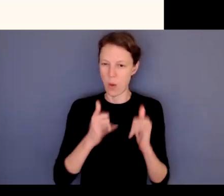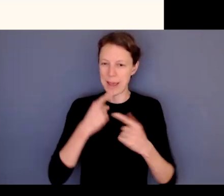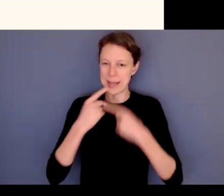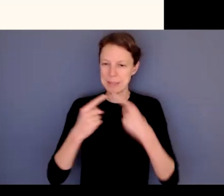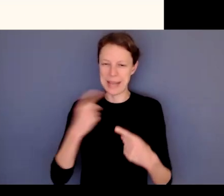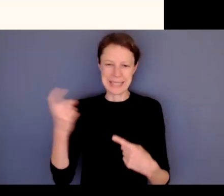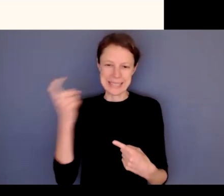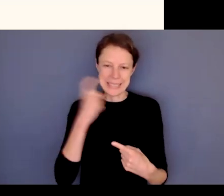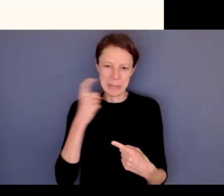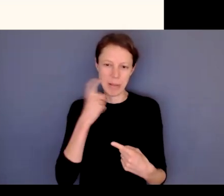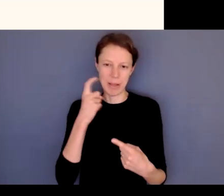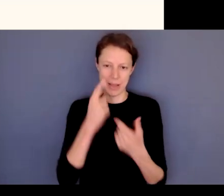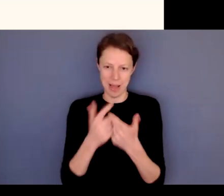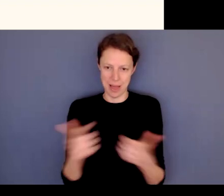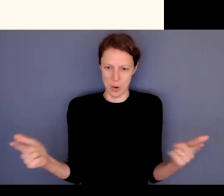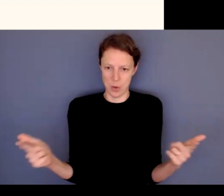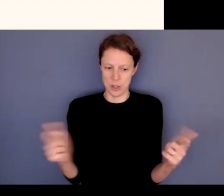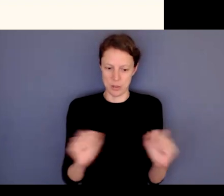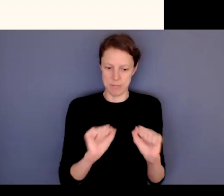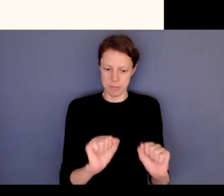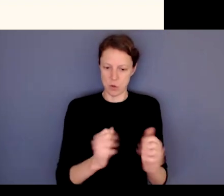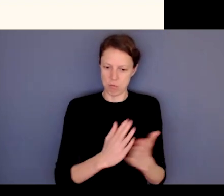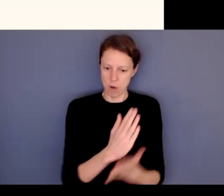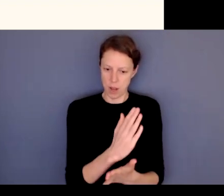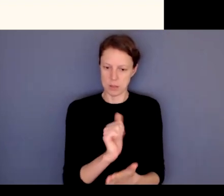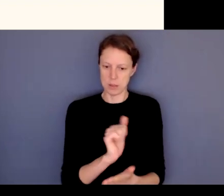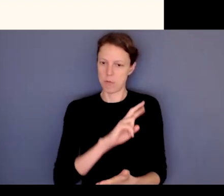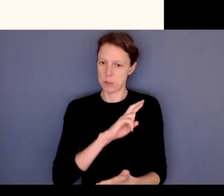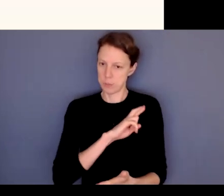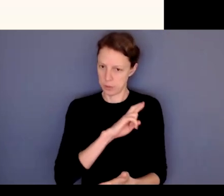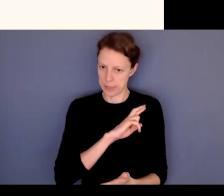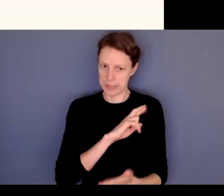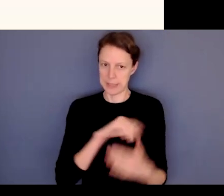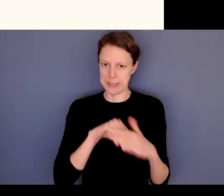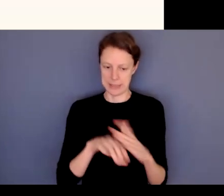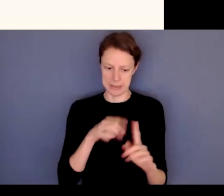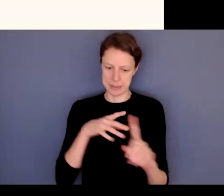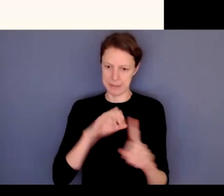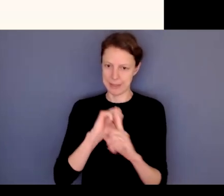person's rights or responsibilities in a particular situation, and then follow that up with a static post that's